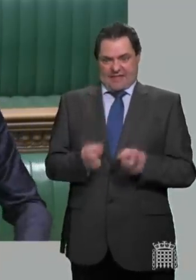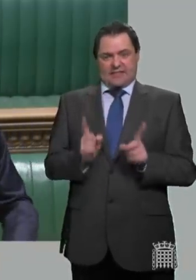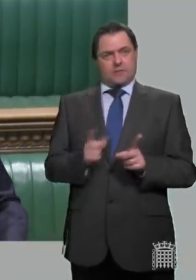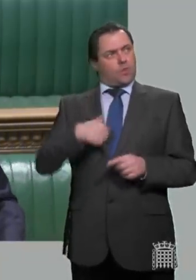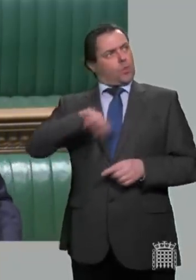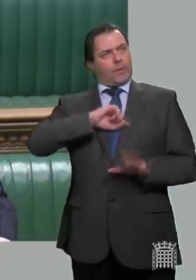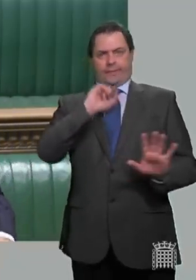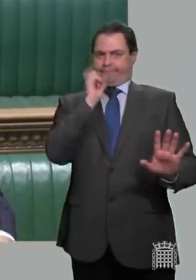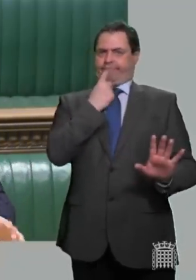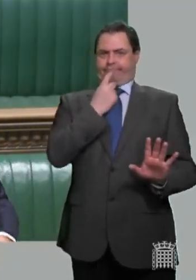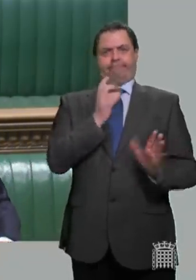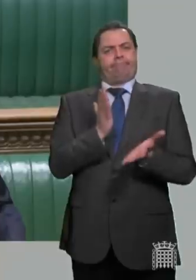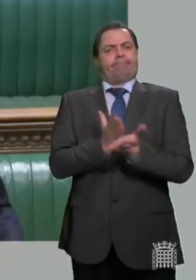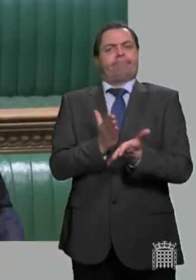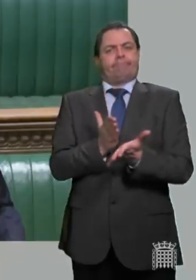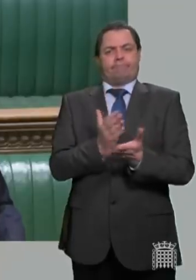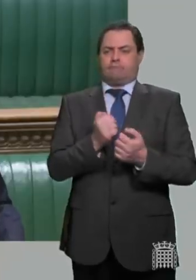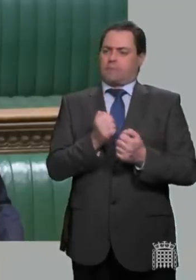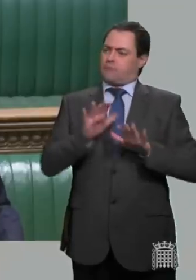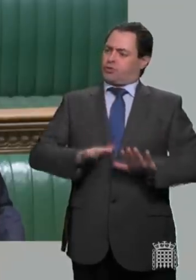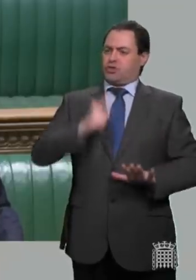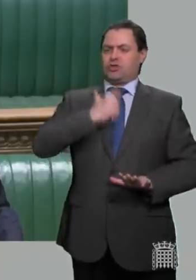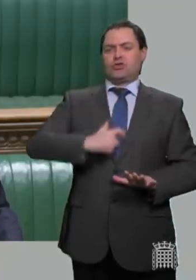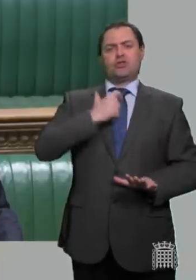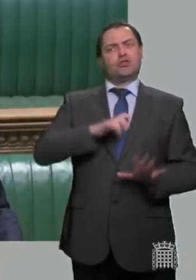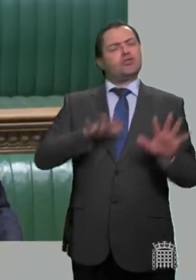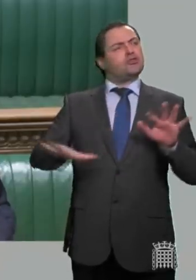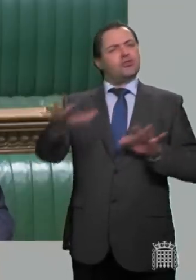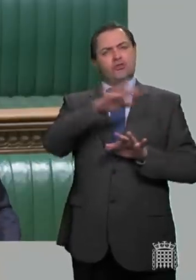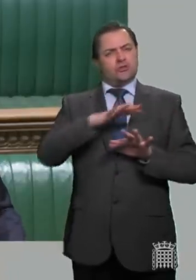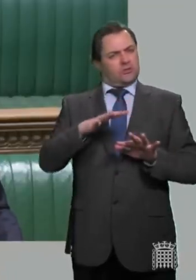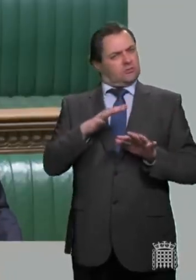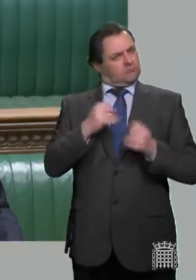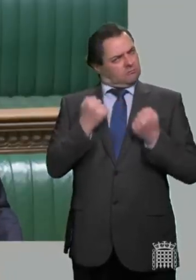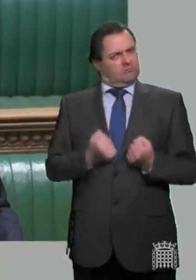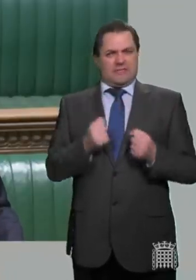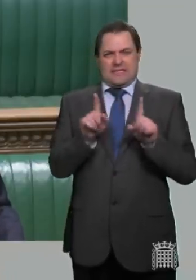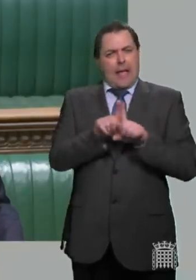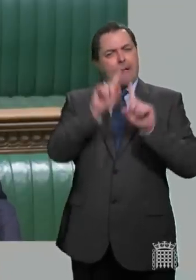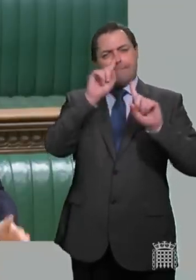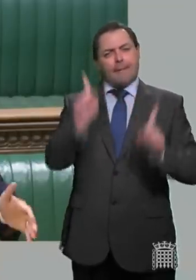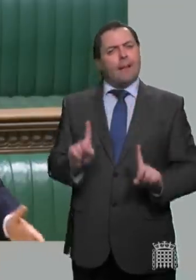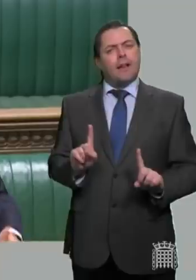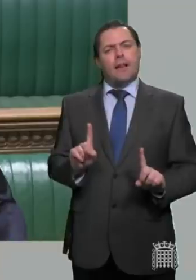The fundamentals of our character as a people have not changed: still determined,